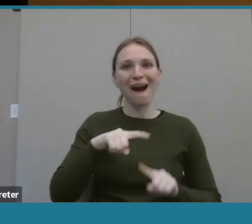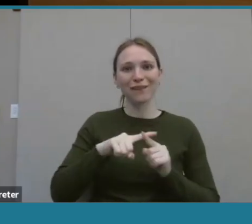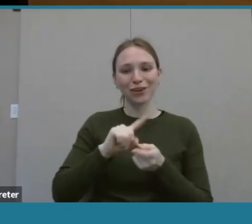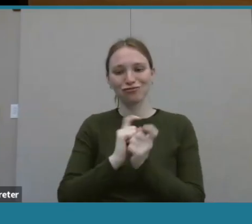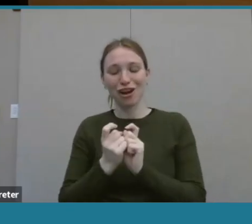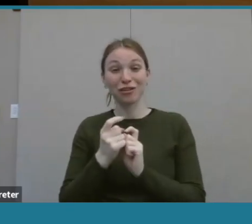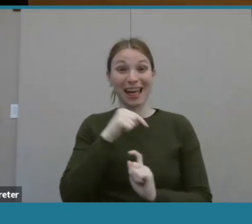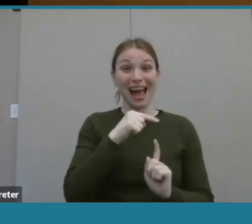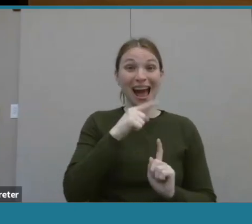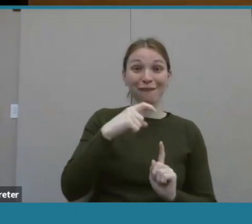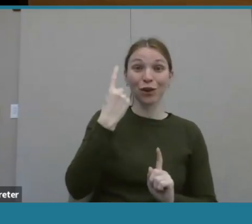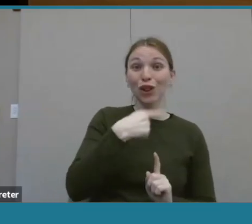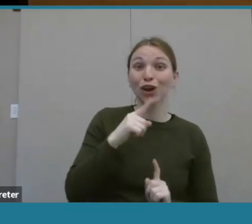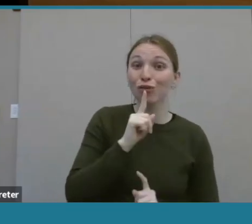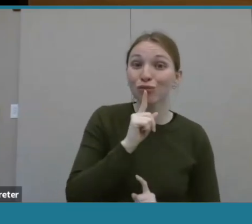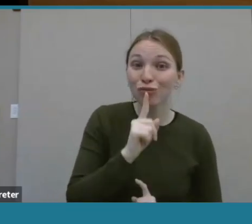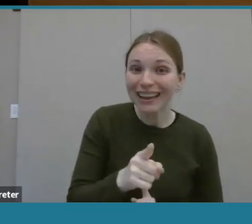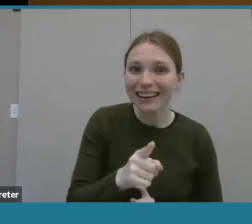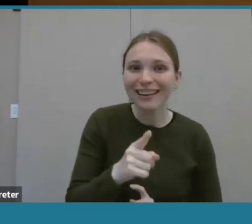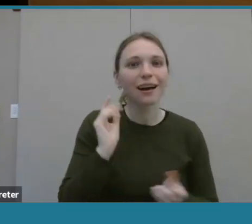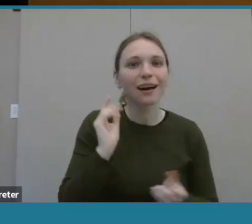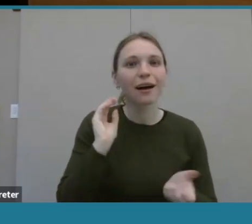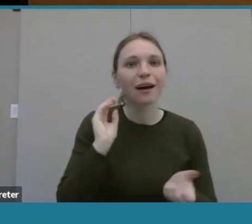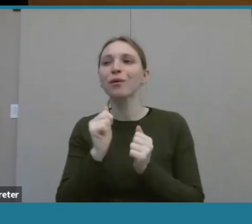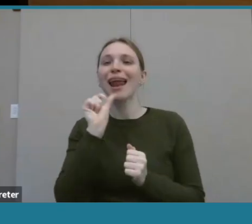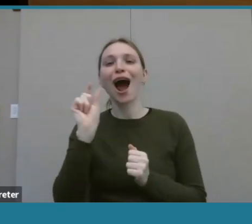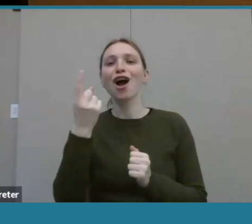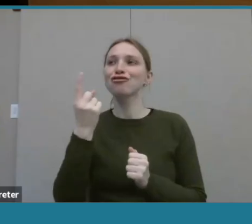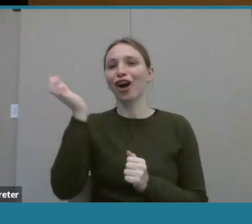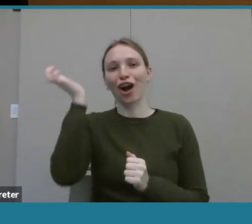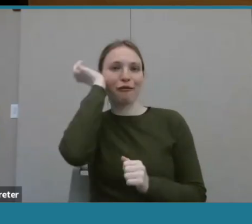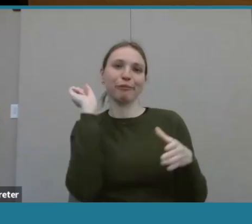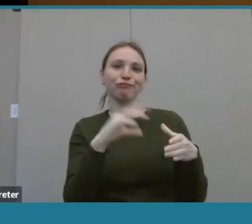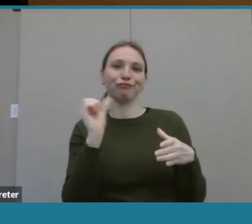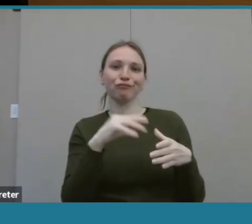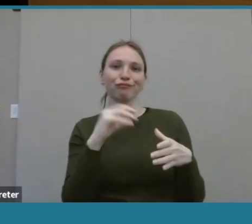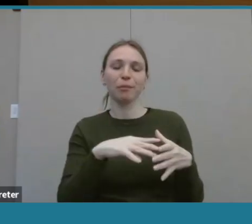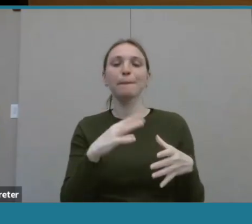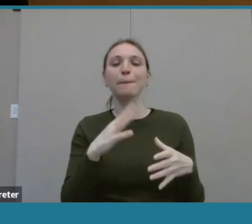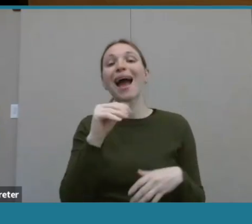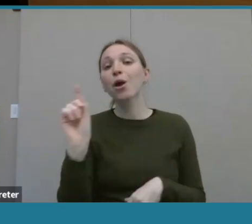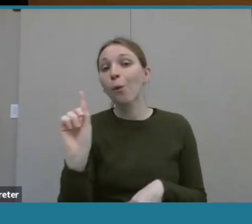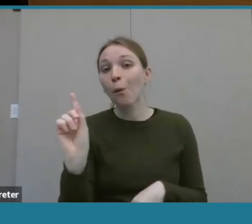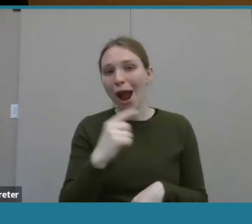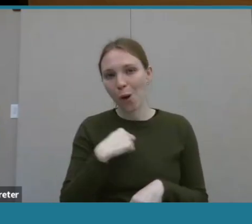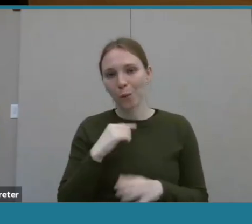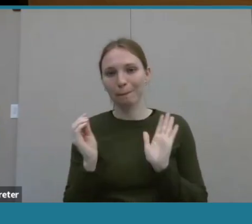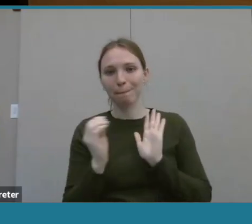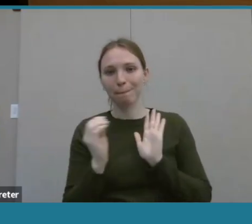just collecting on in a beach cleanup, and where to put the interpretive text so that maybe we could curtail some of that misunderstanding.